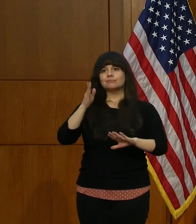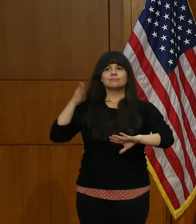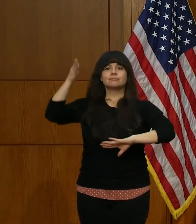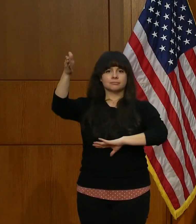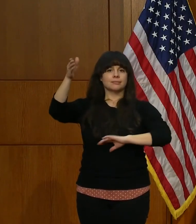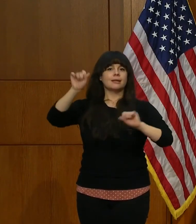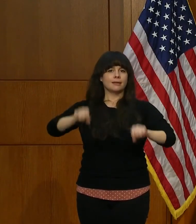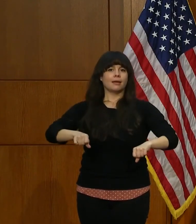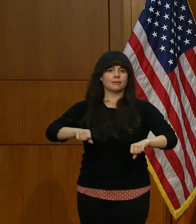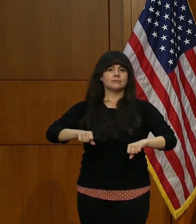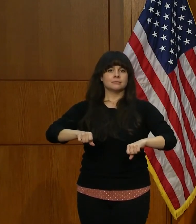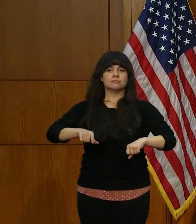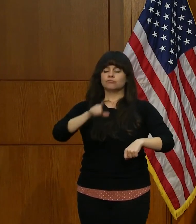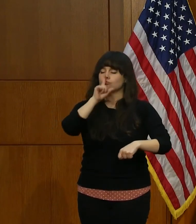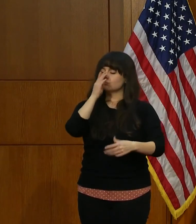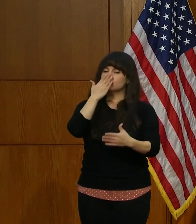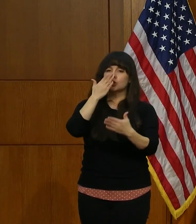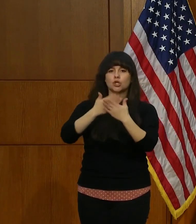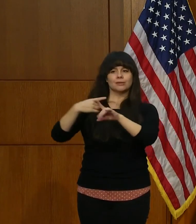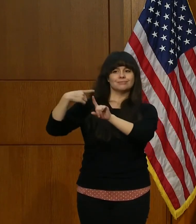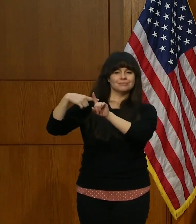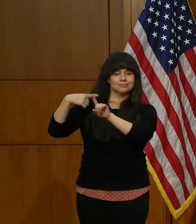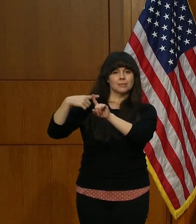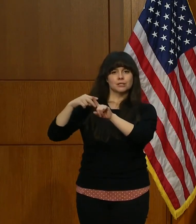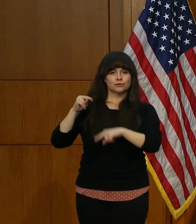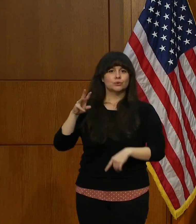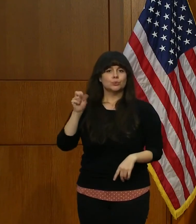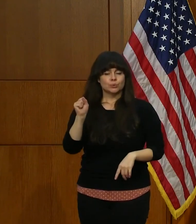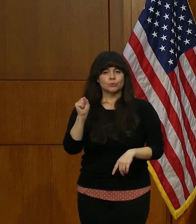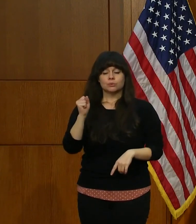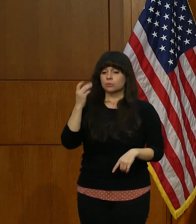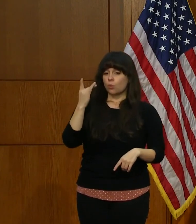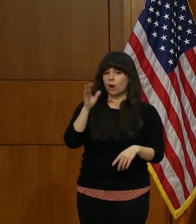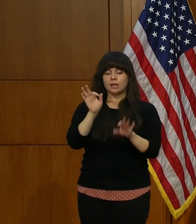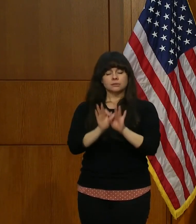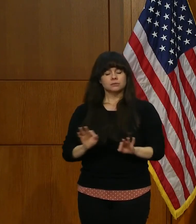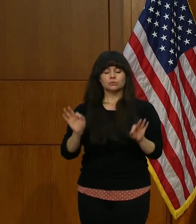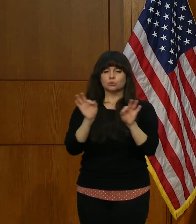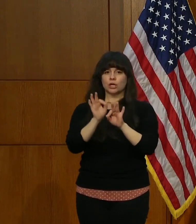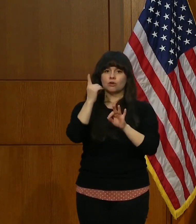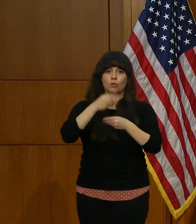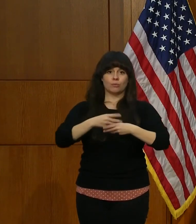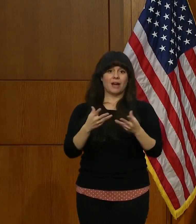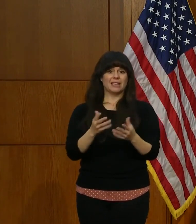NOW BE ABLE TO PLAN OUT A MONTH. THIS IS REALLY GOOD